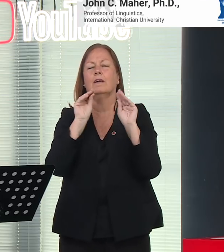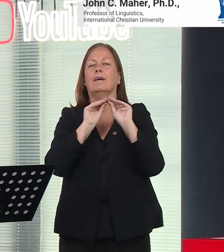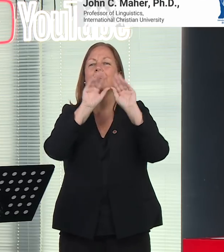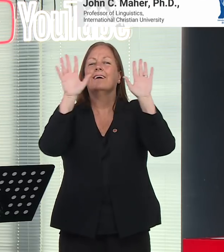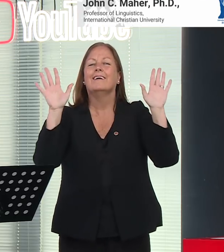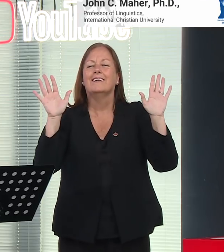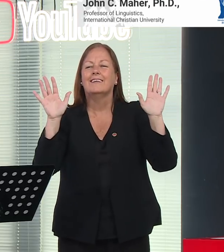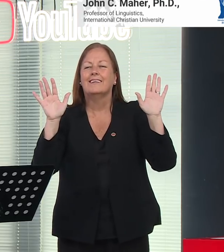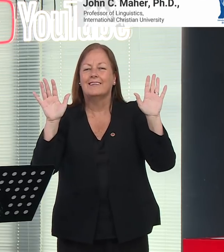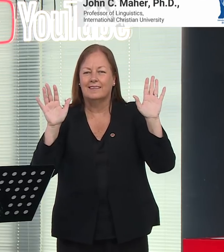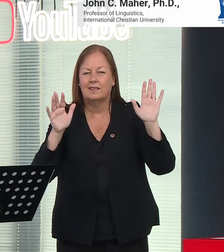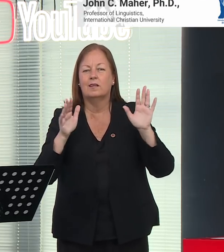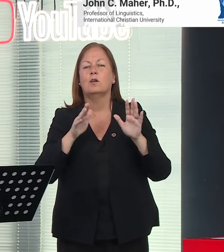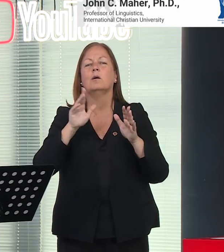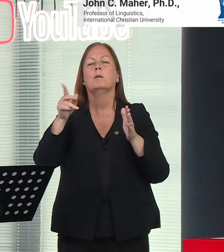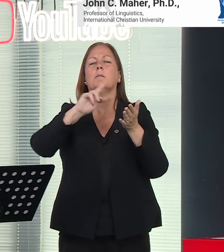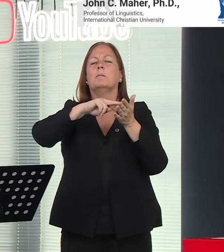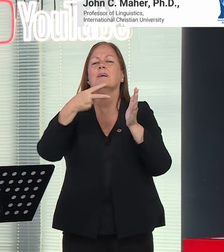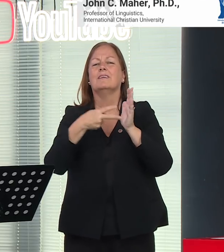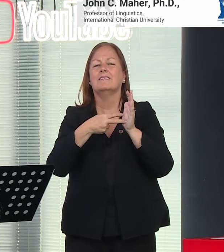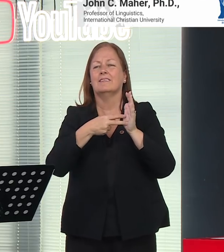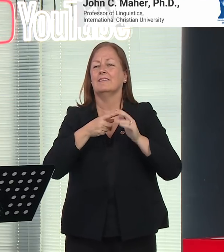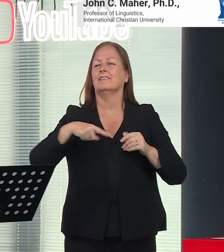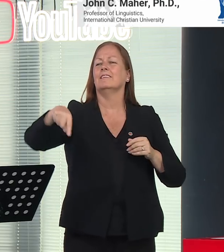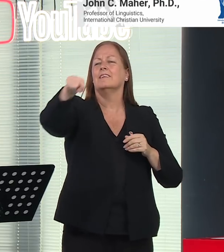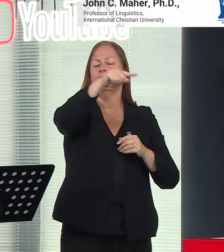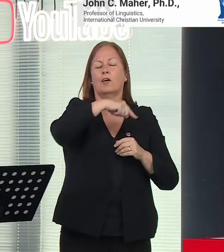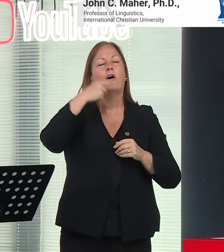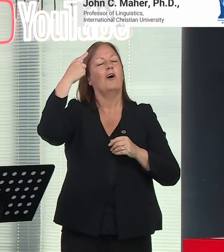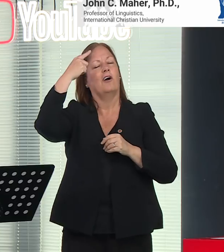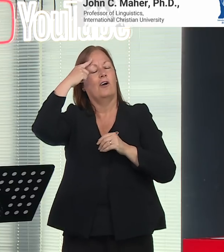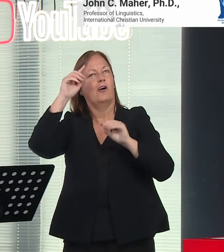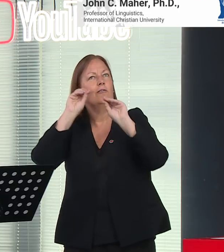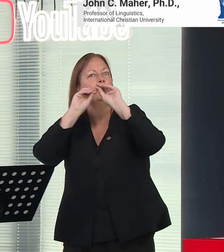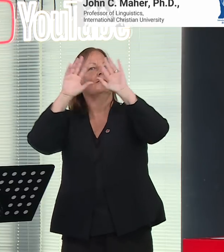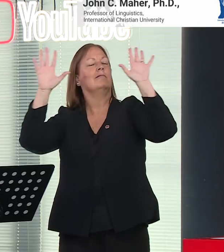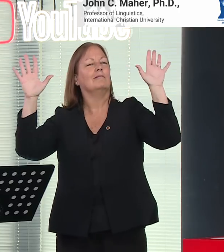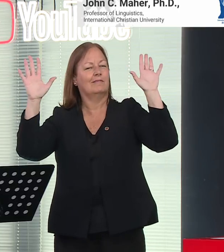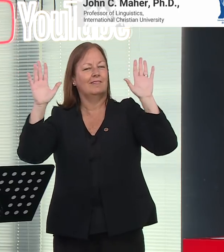Union, there are many versions of questions. The results can clarify many things